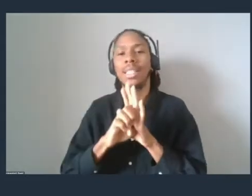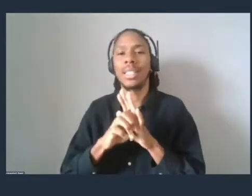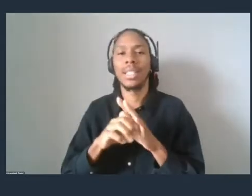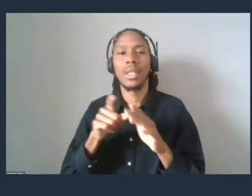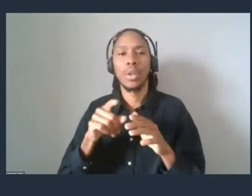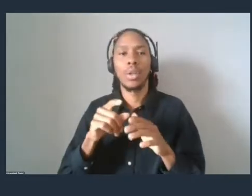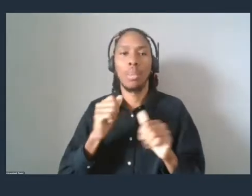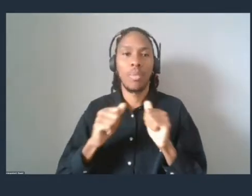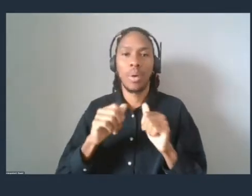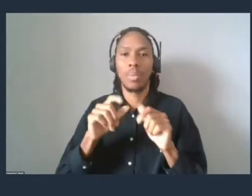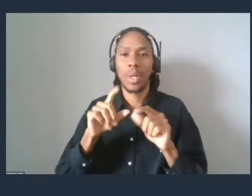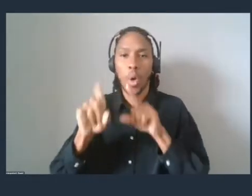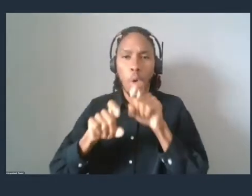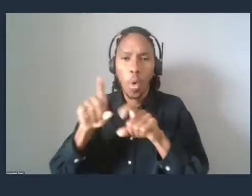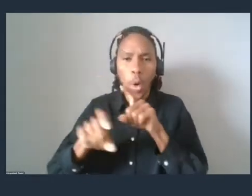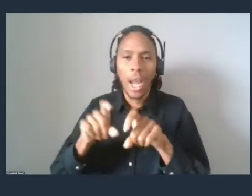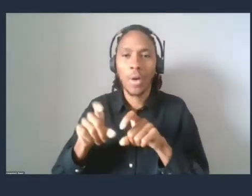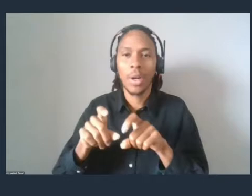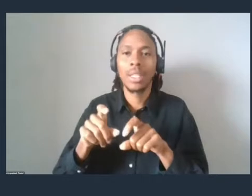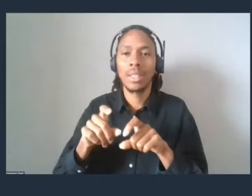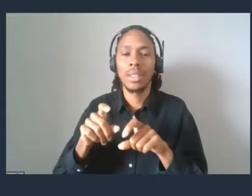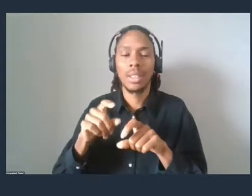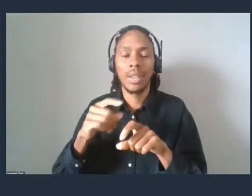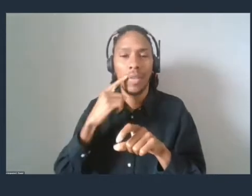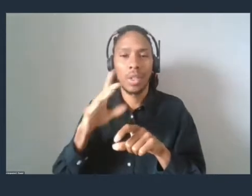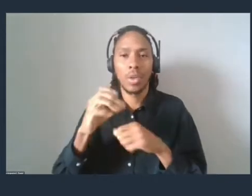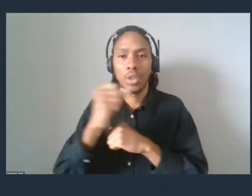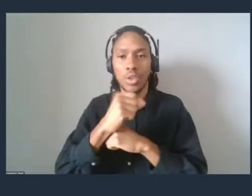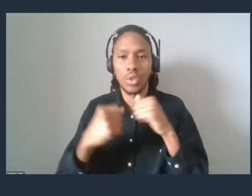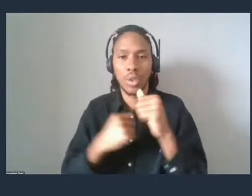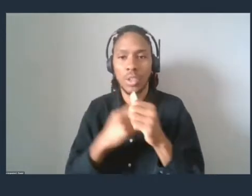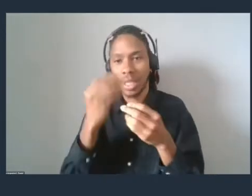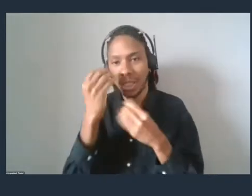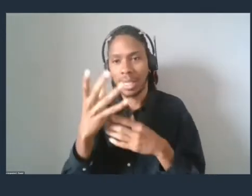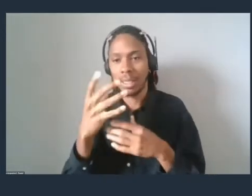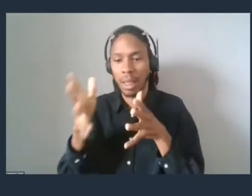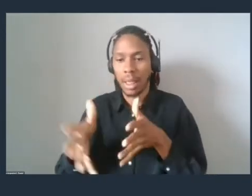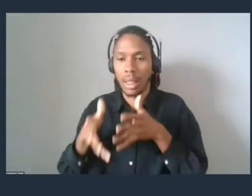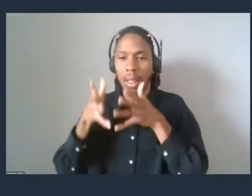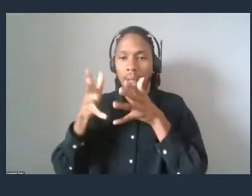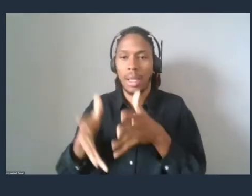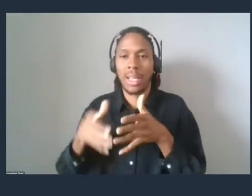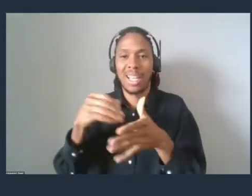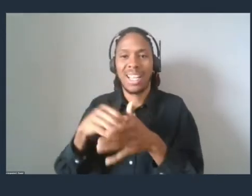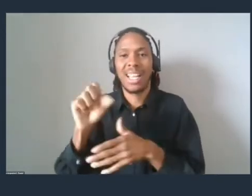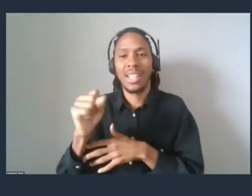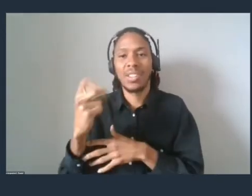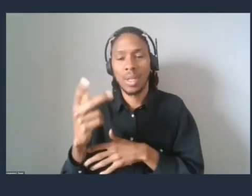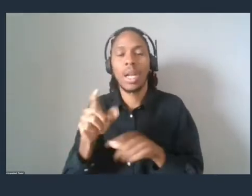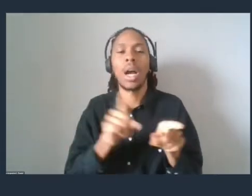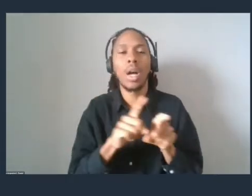sequel queries over your structured data that's just sitting there in S3. And then of course there's unstructured data.